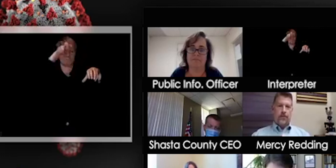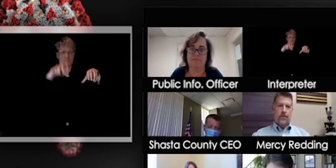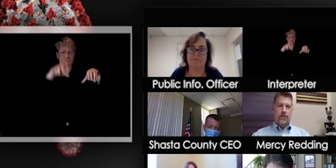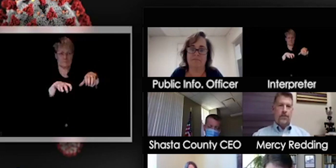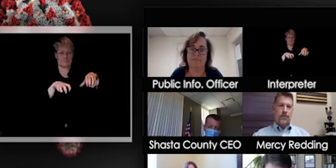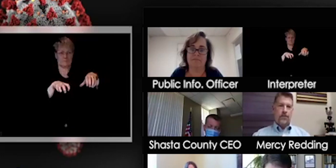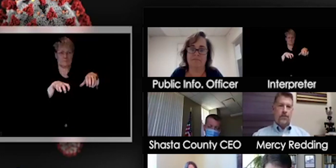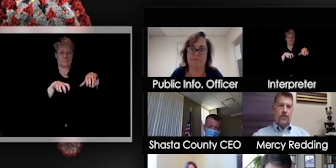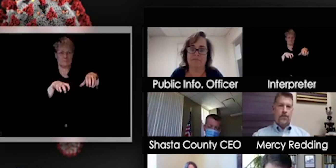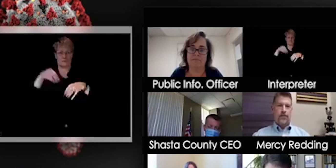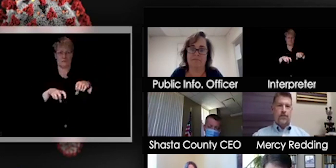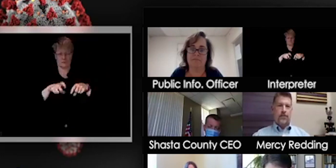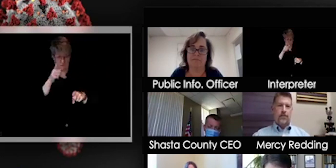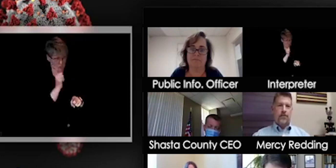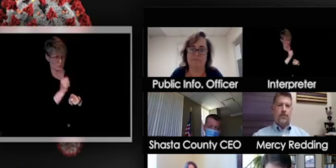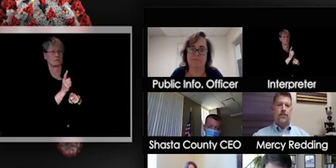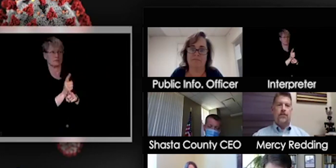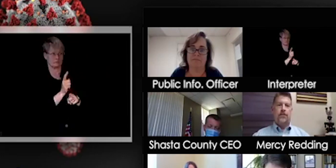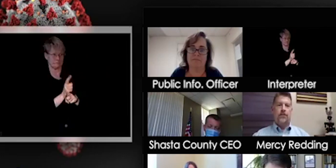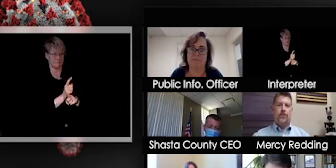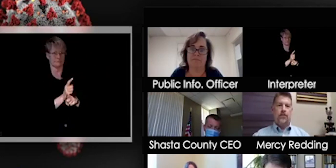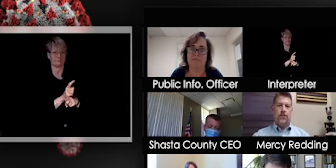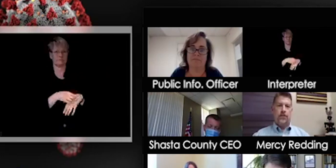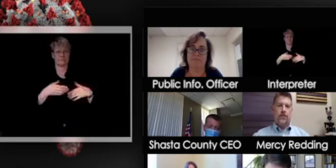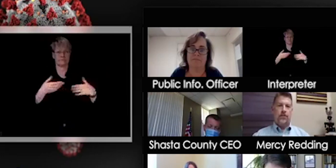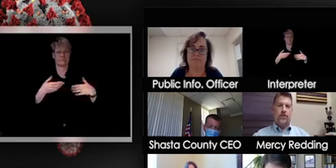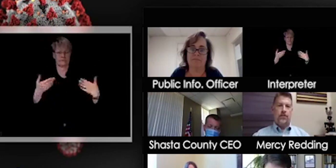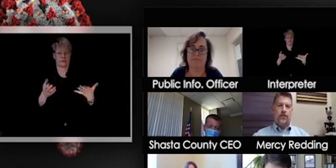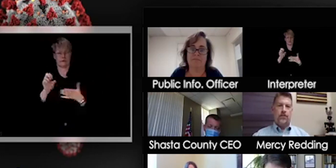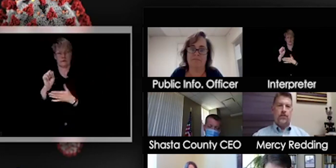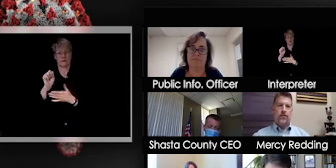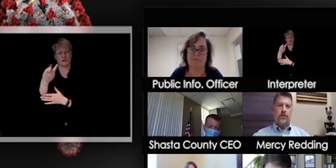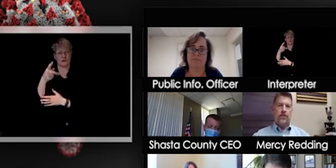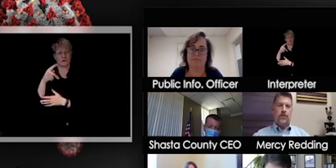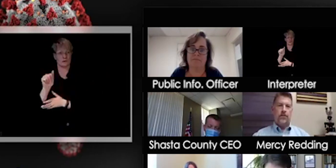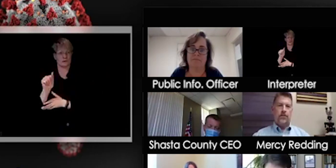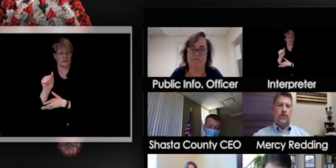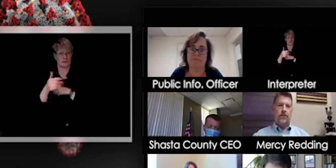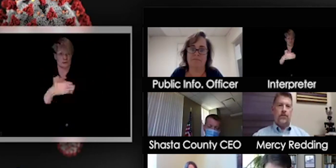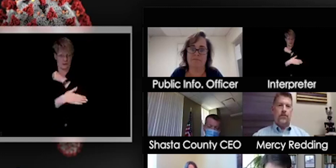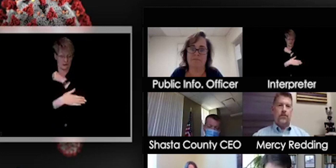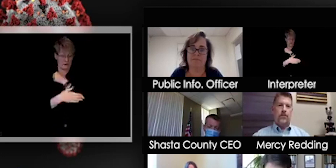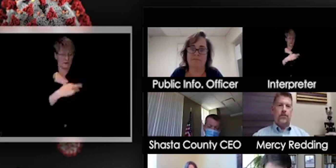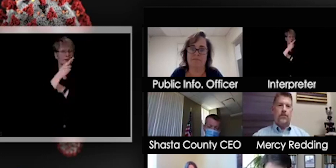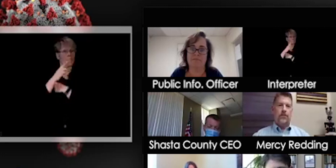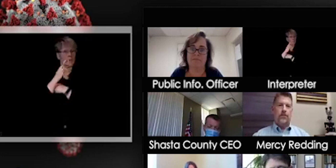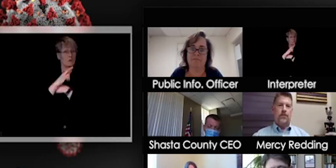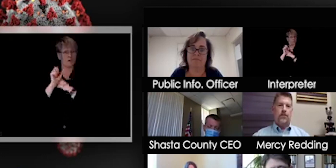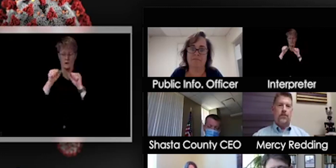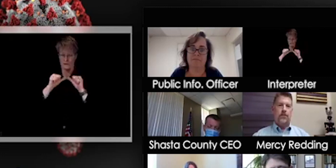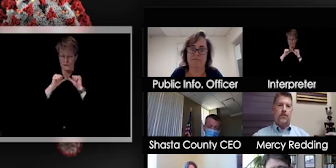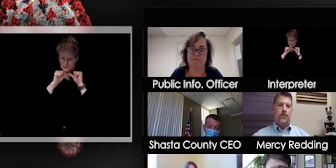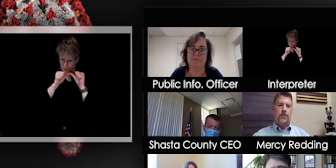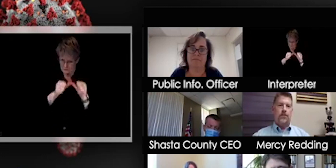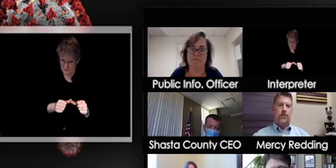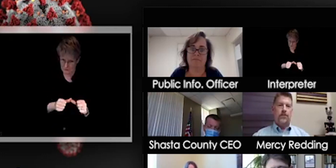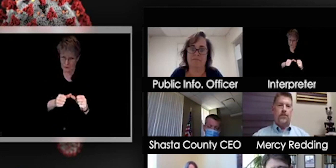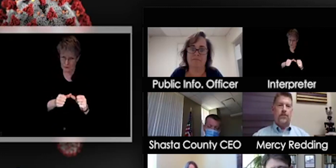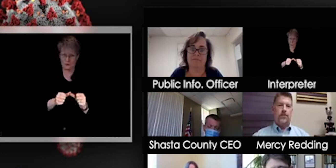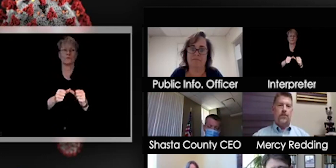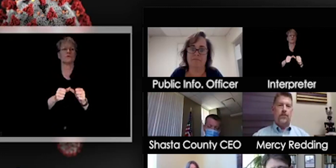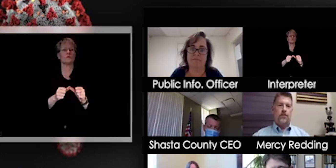Right, so here in Shasta County, restaurants can continue to do either take out or they